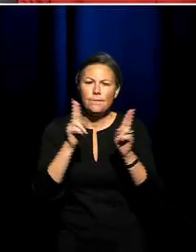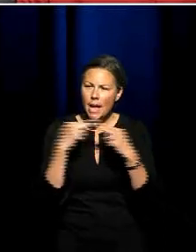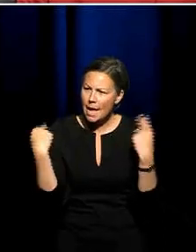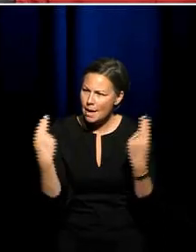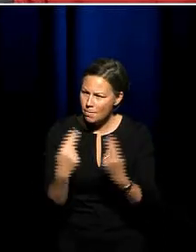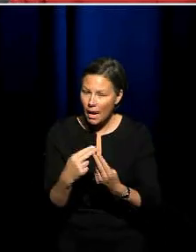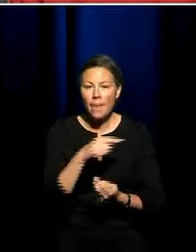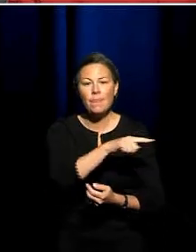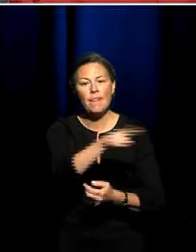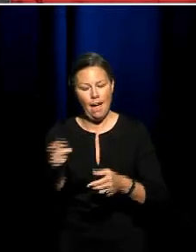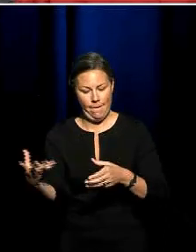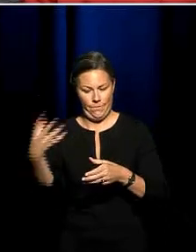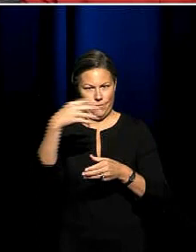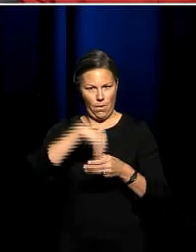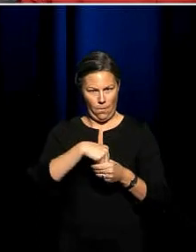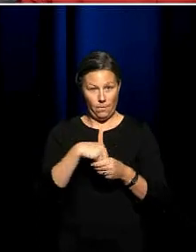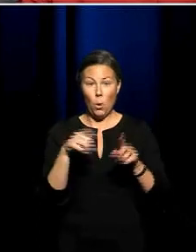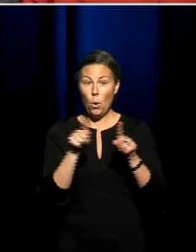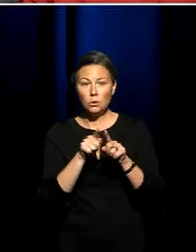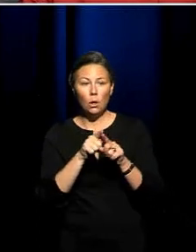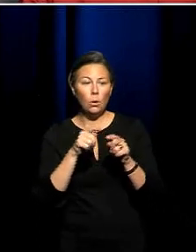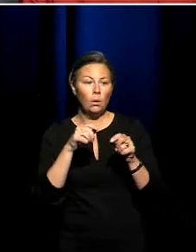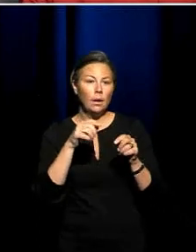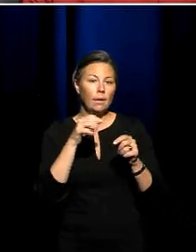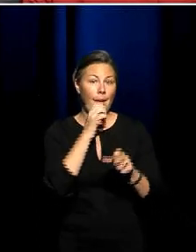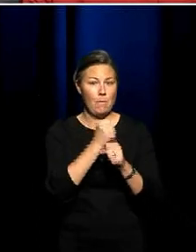and State and Territory Governments. The Terms of Reference, that were read out